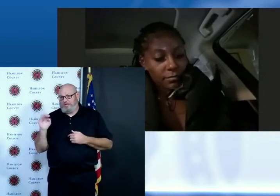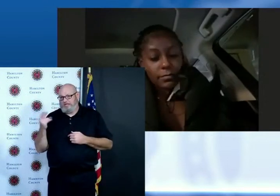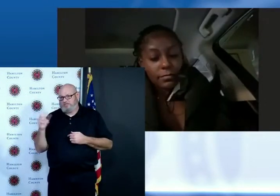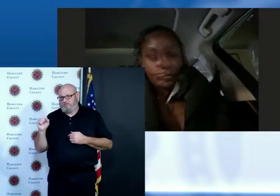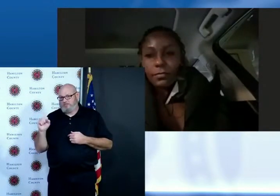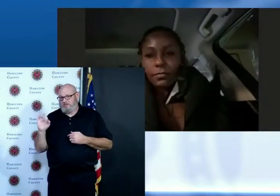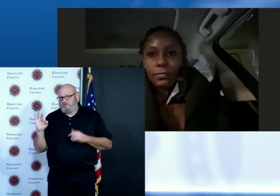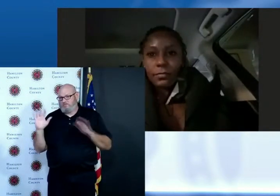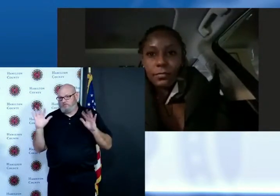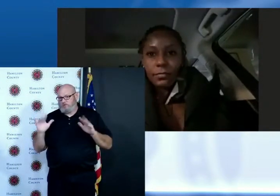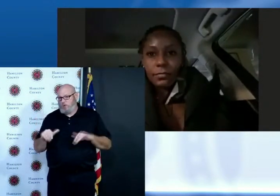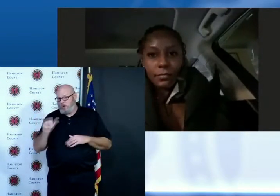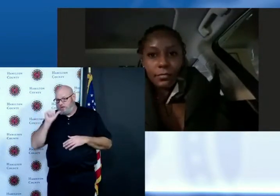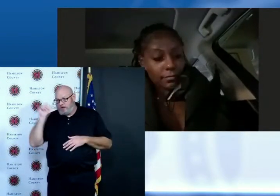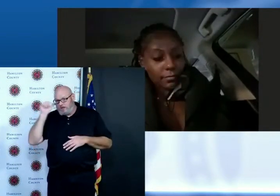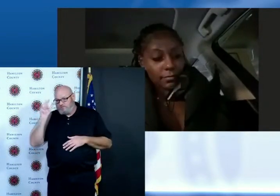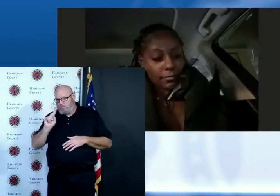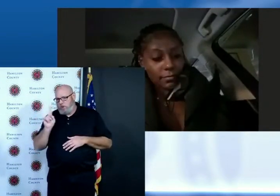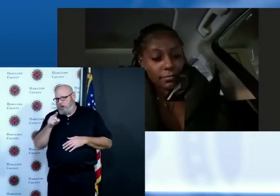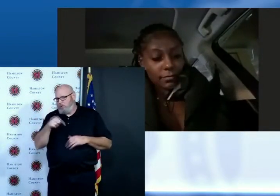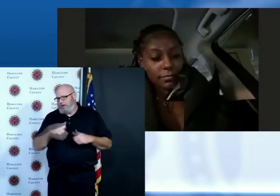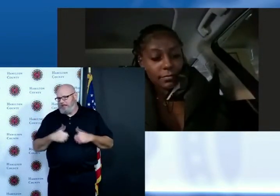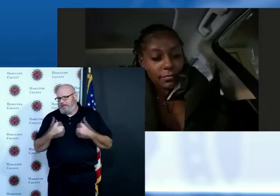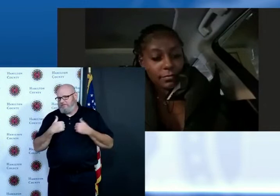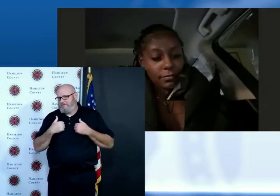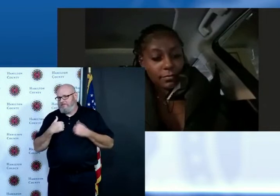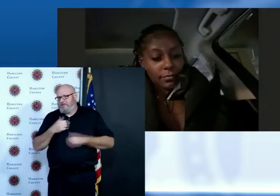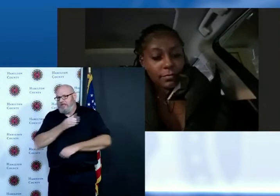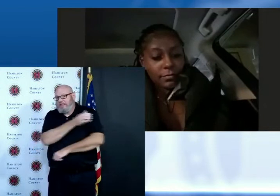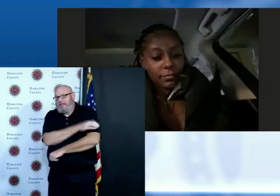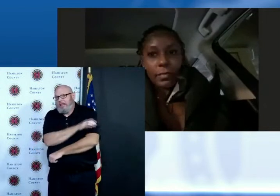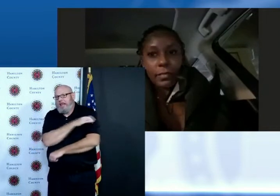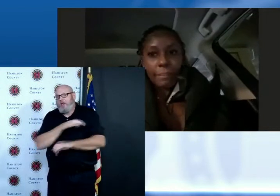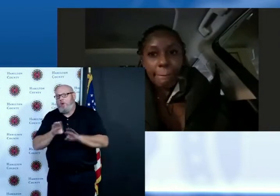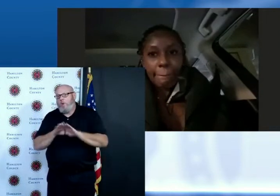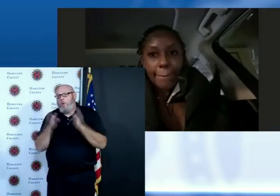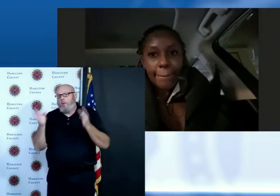we realized that our clinics ran from 8:30 in the morning until about noon we were going to see